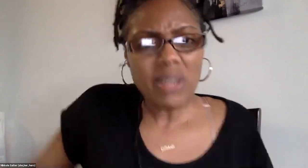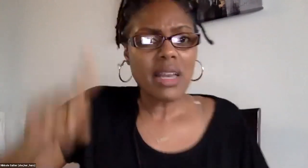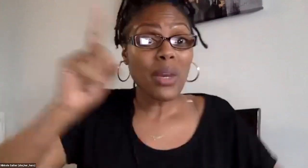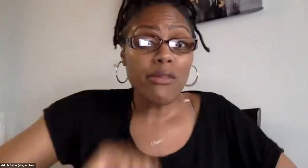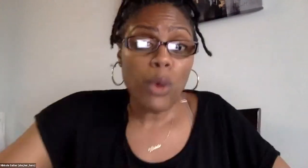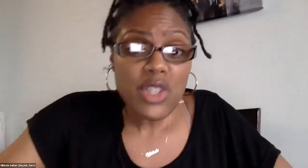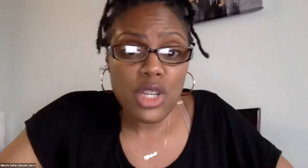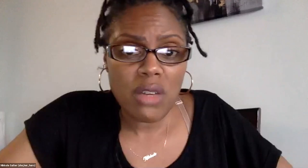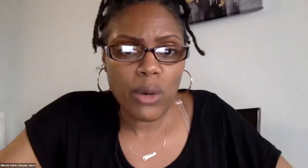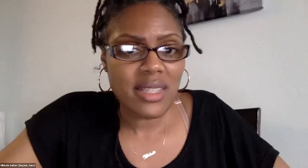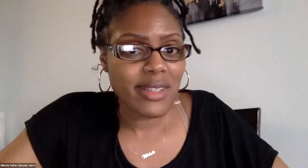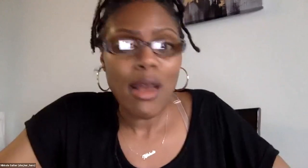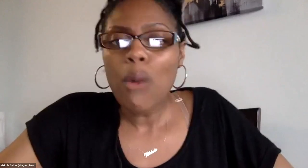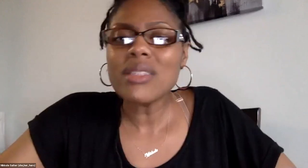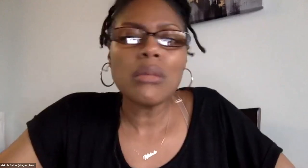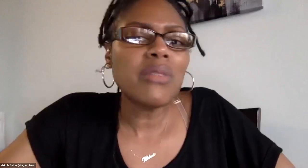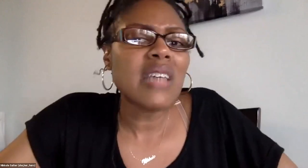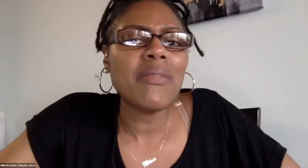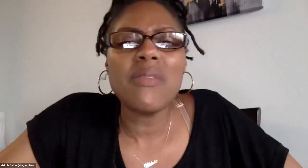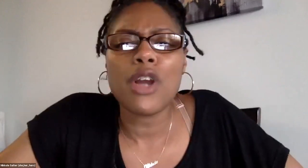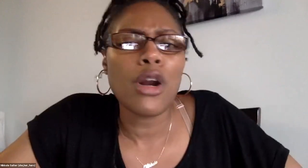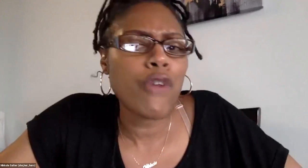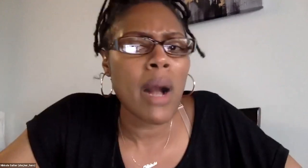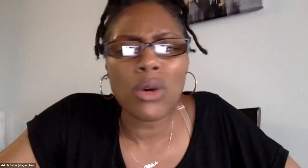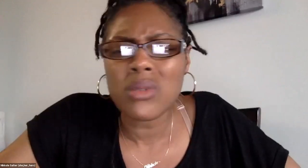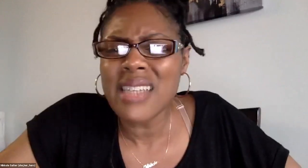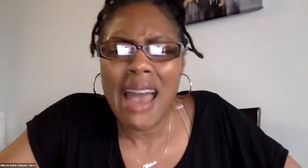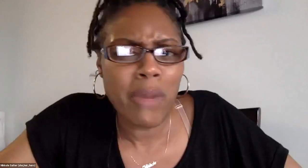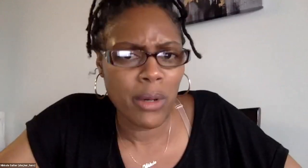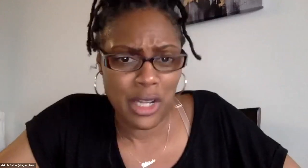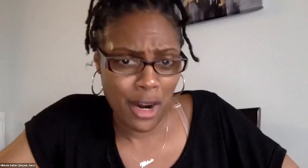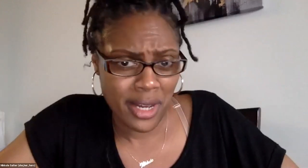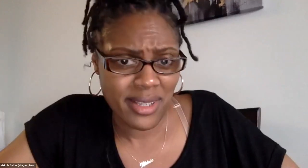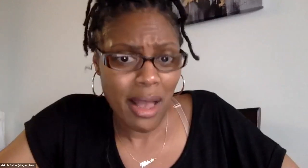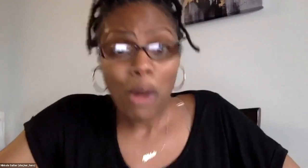We say we give voice to the voiceless when some of us haven't even heard from our own staff members in earnest.